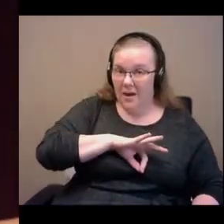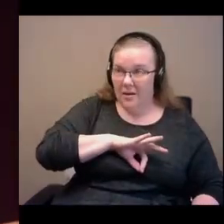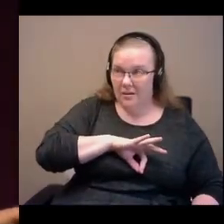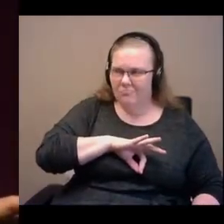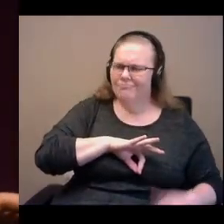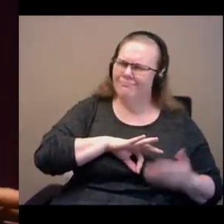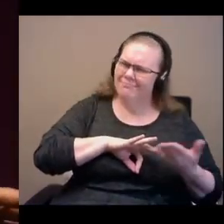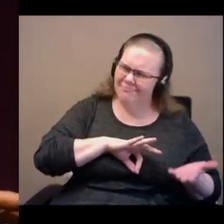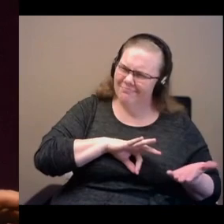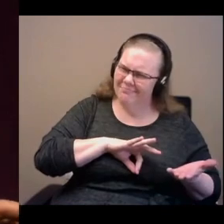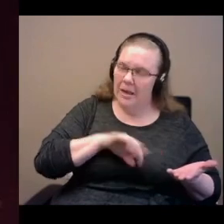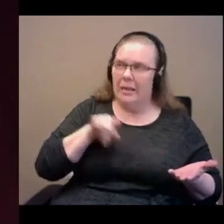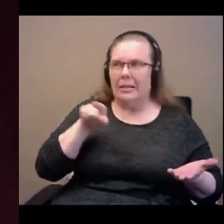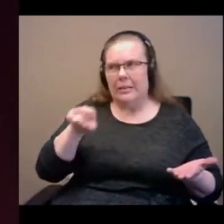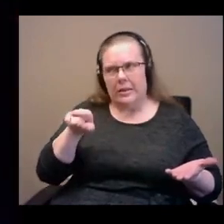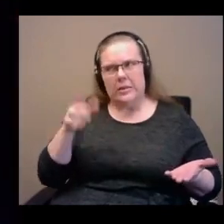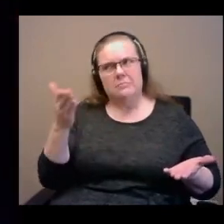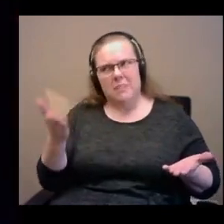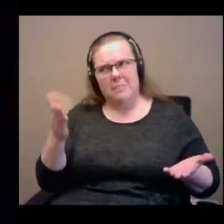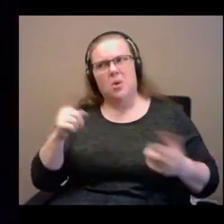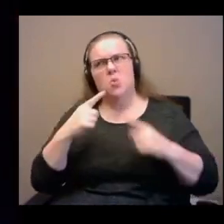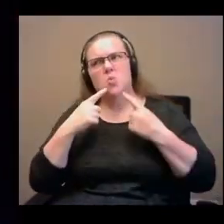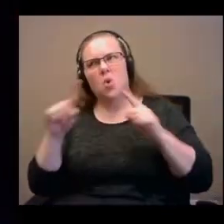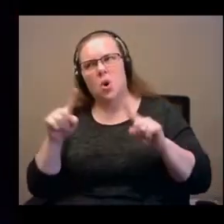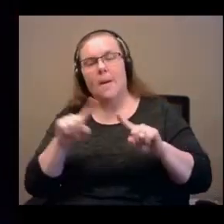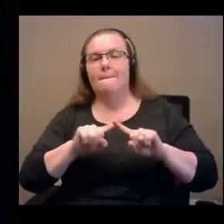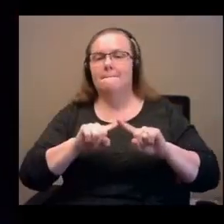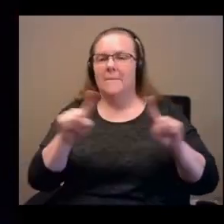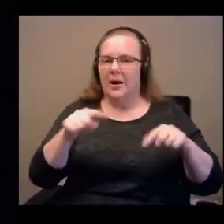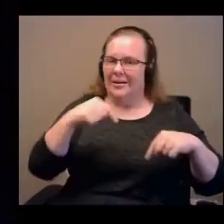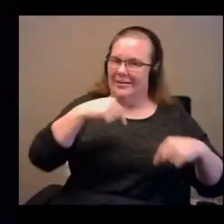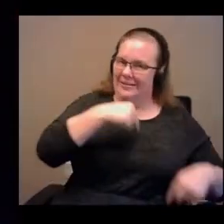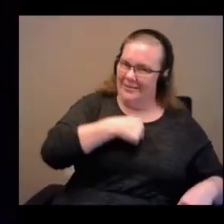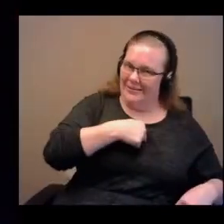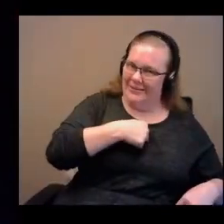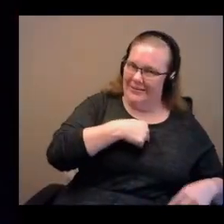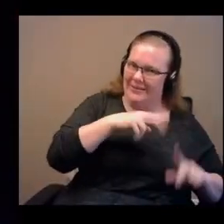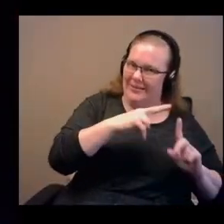but not this other piece, right? We poke and prod arguments till they come crumbling down.